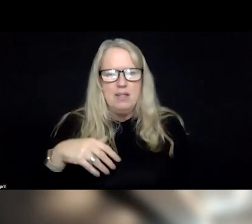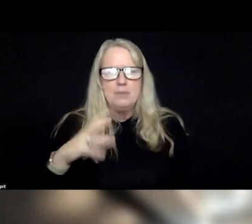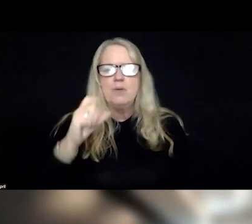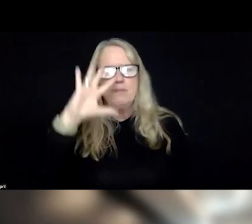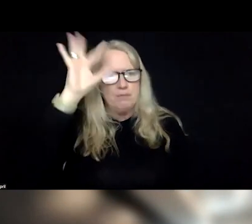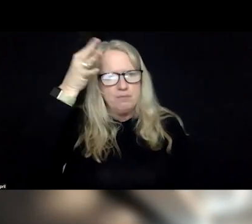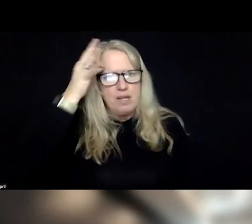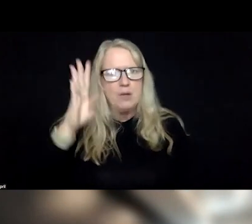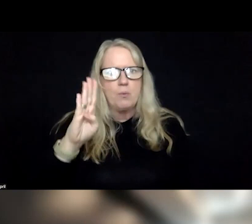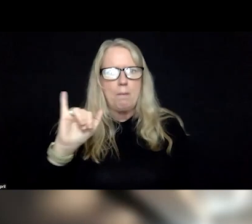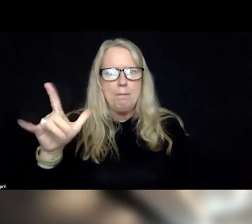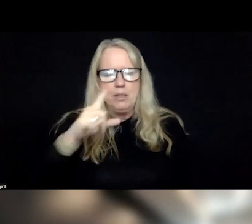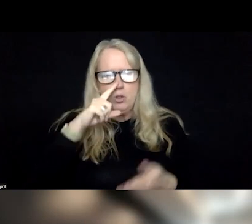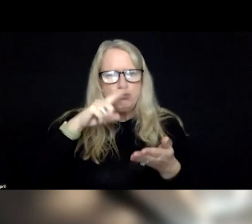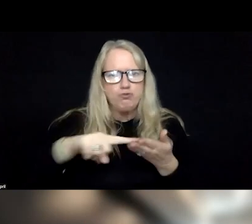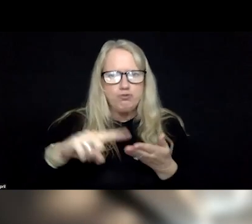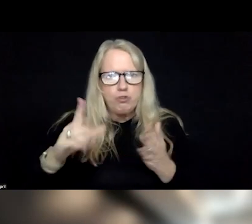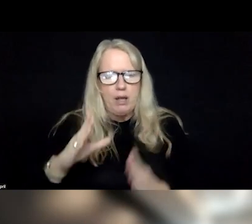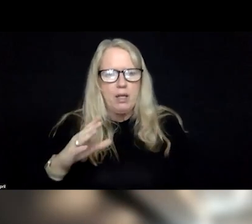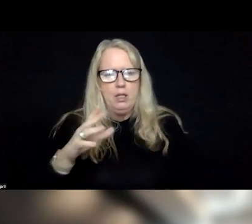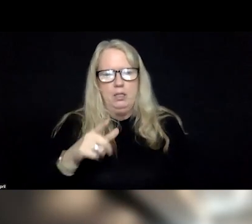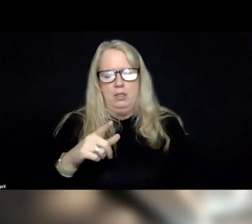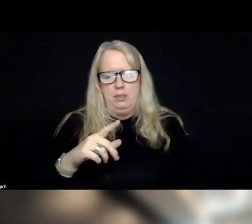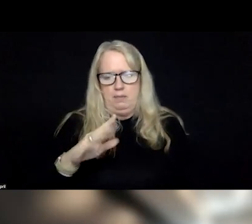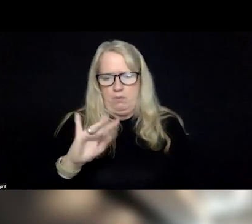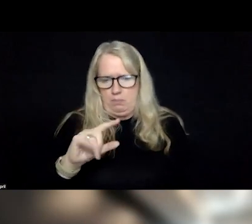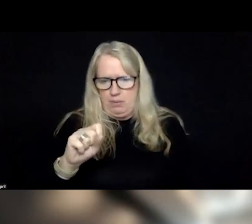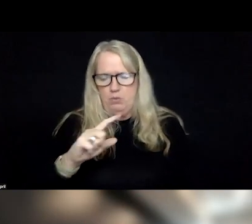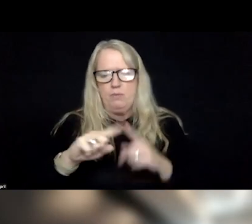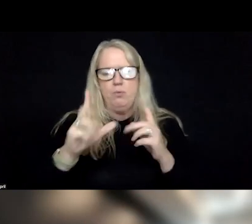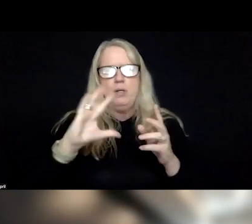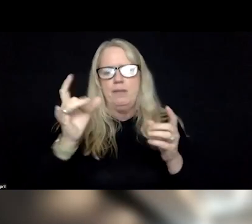TRACKER FOR BILLS THAT TOUCH THE CRISIS CARE CONTINUUM. ONE